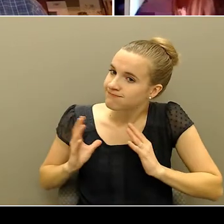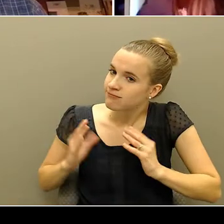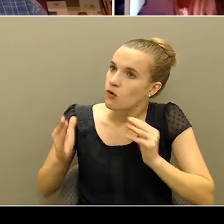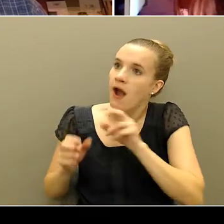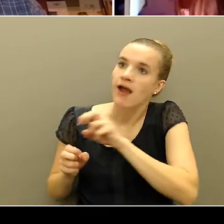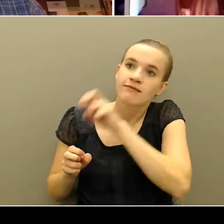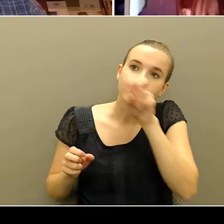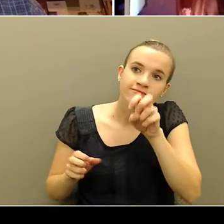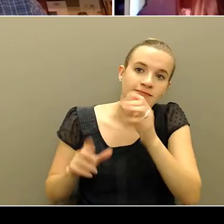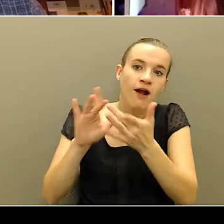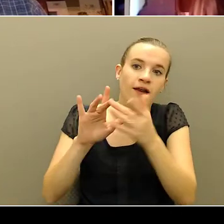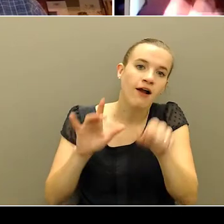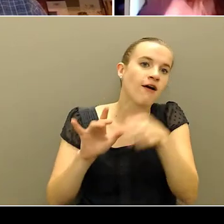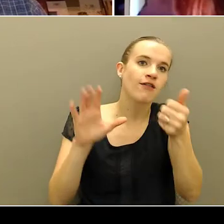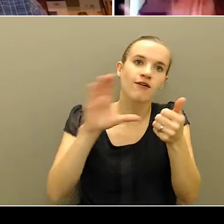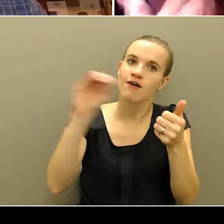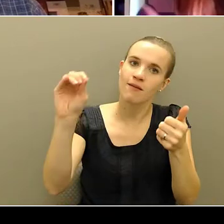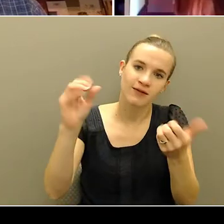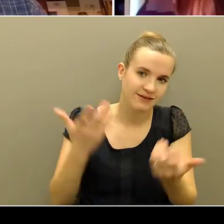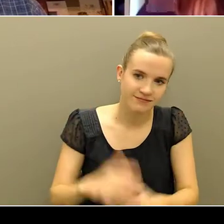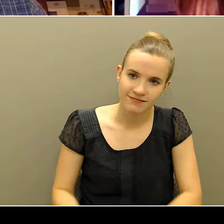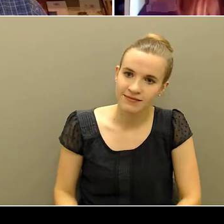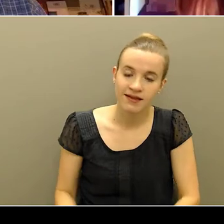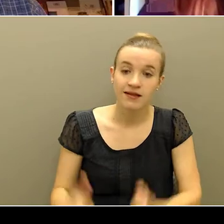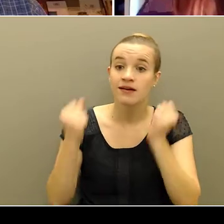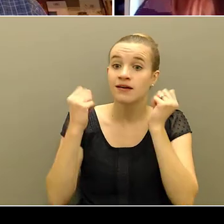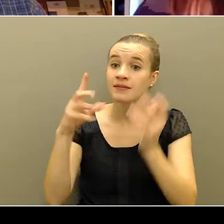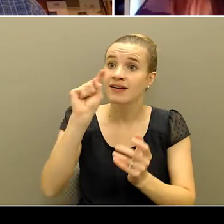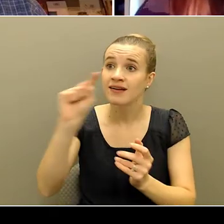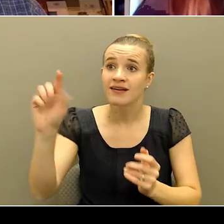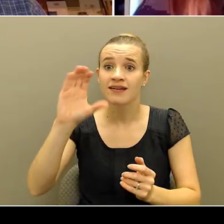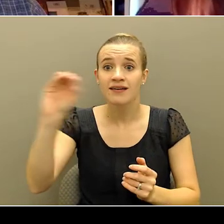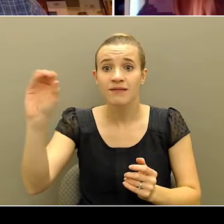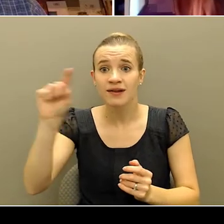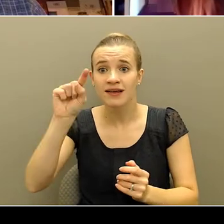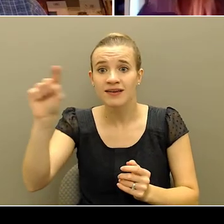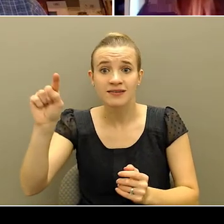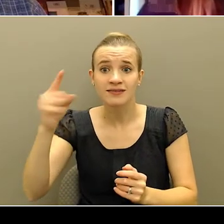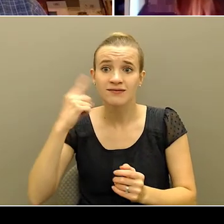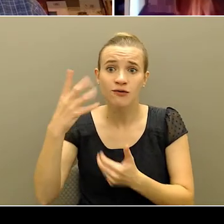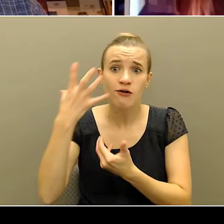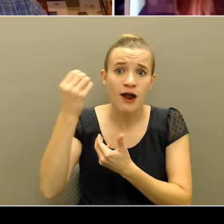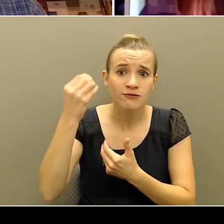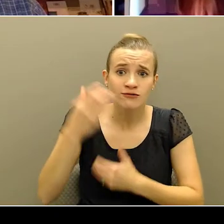try so you know, honor and promote and, you know, reach out to them because they're out there.